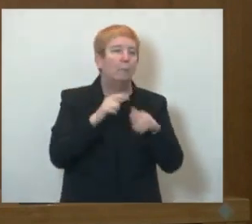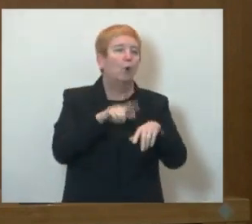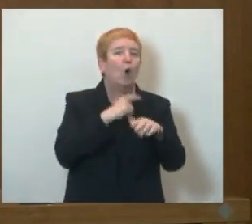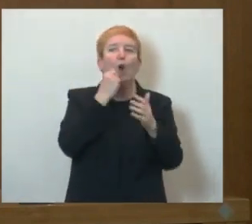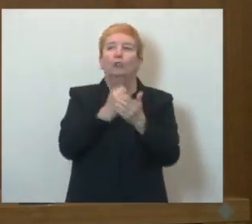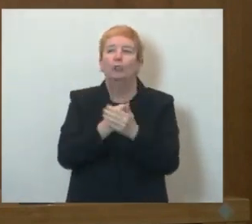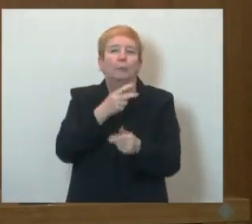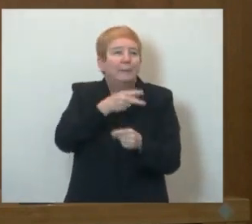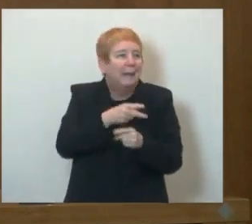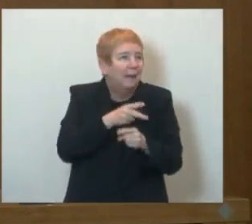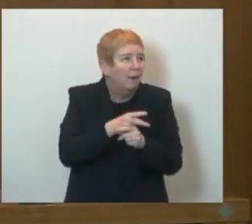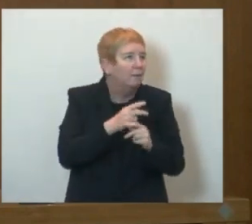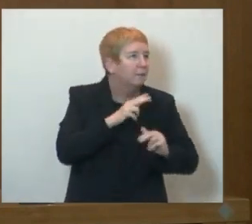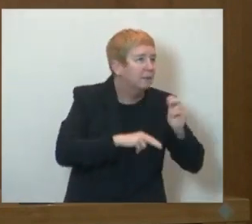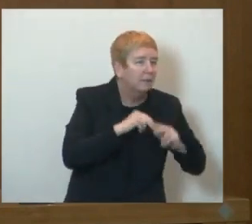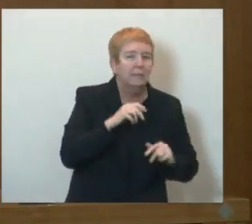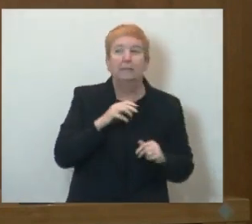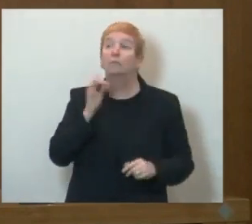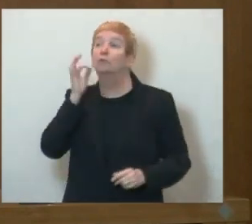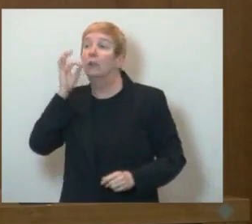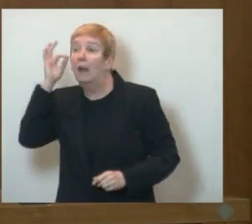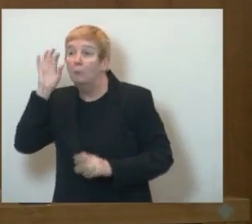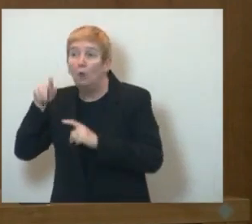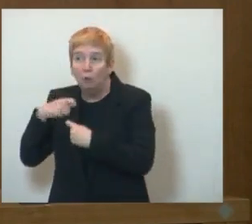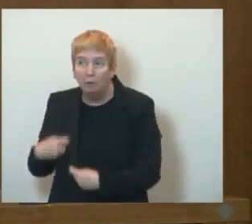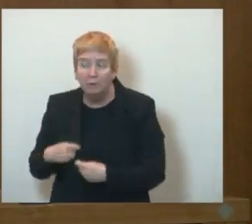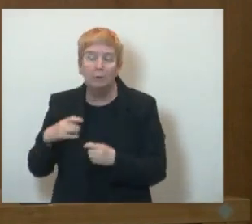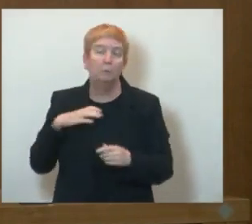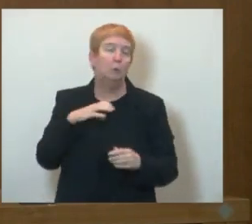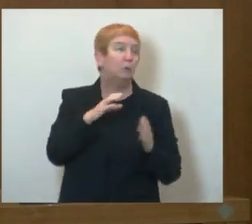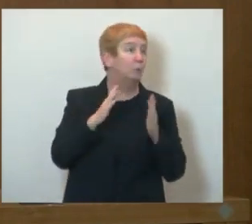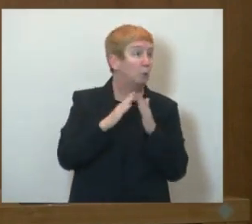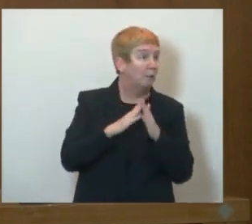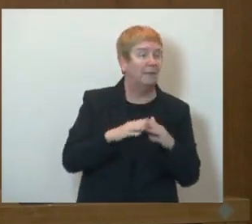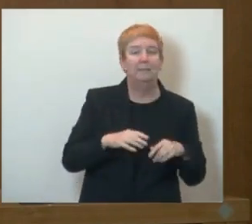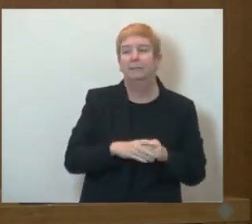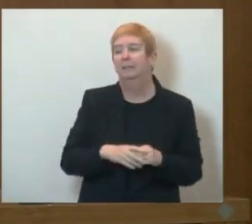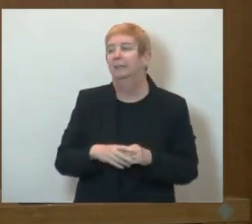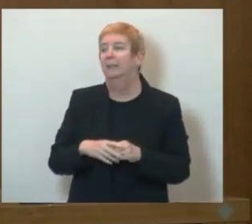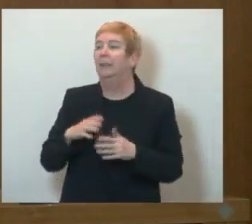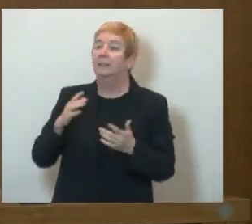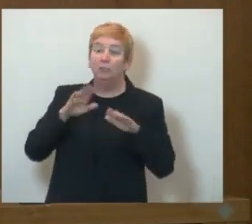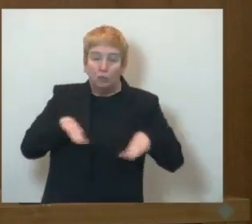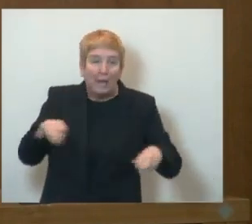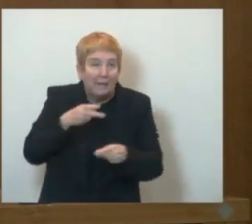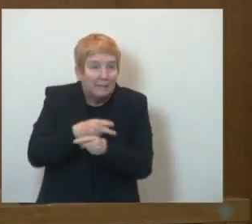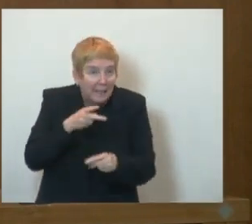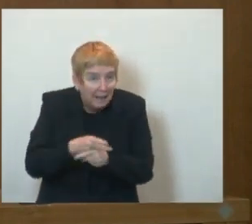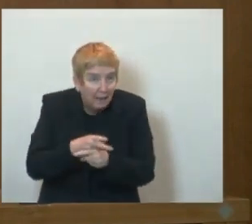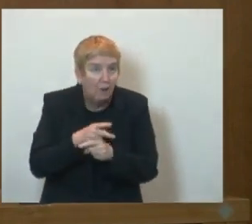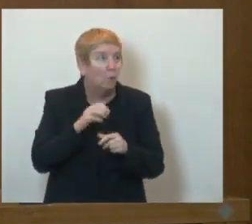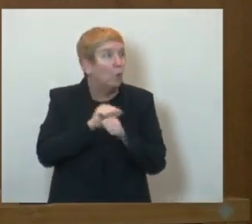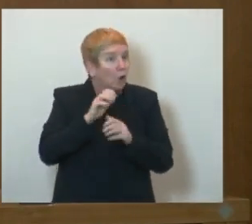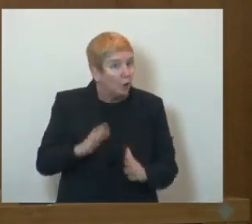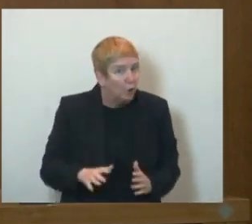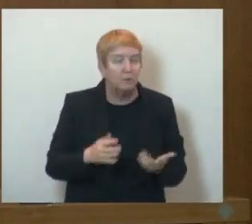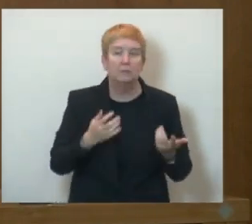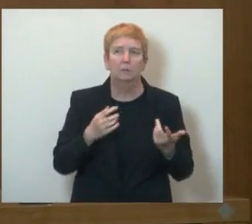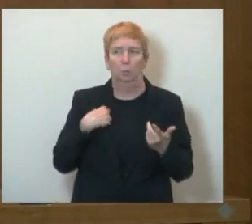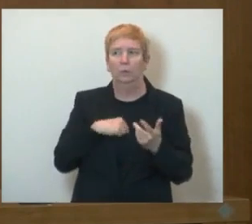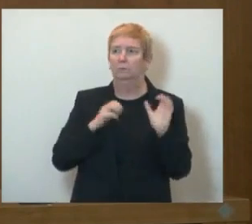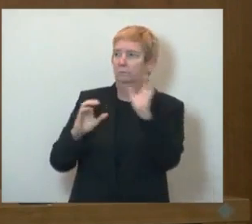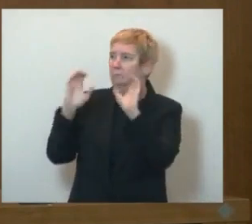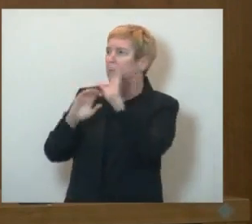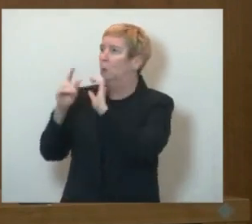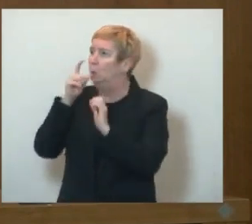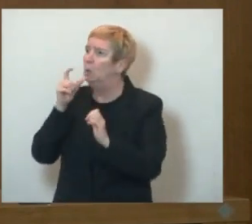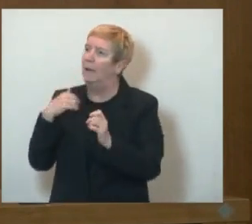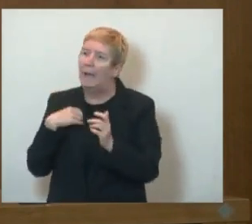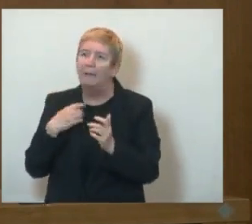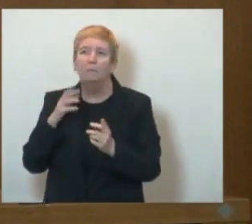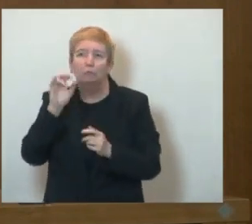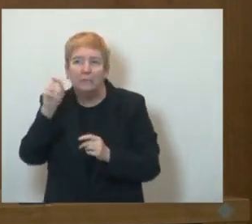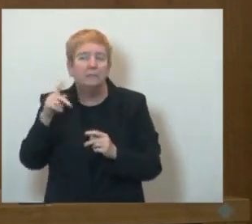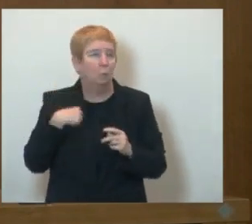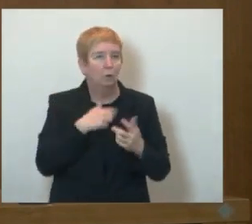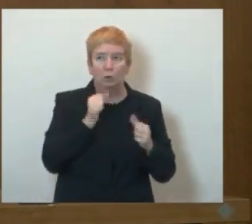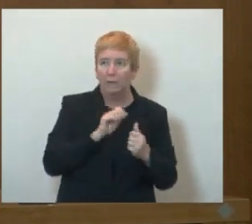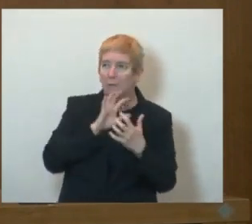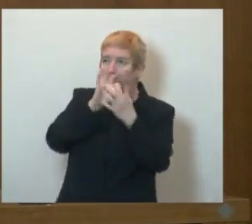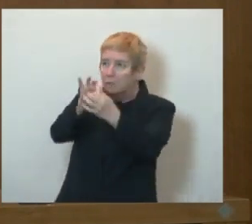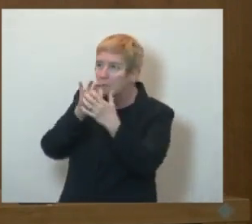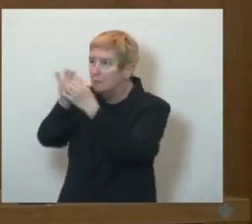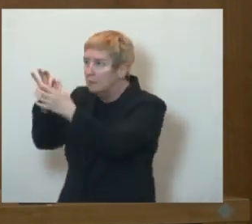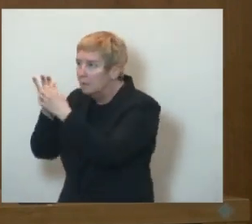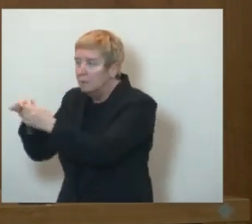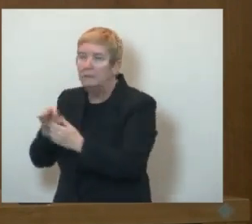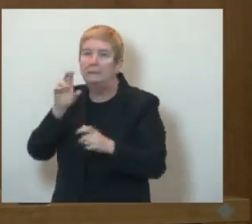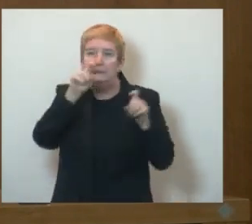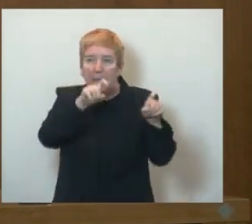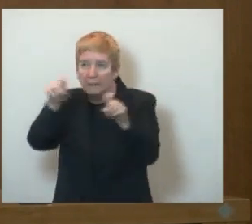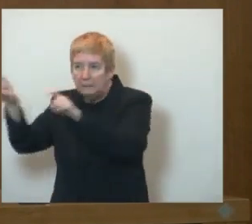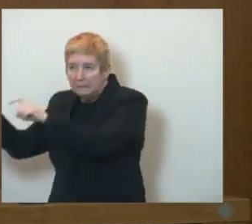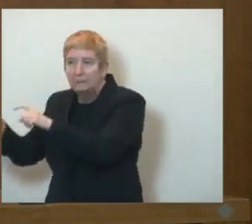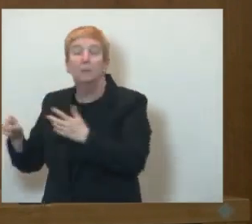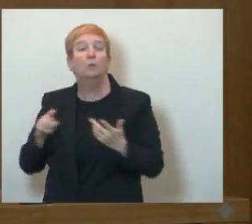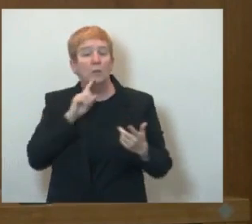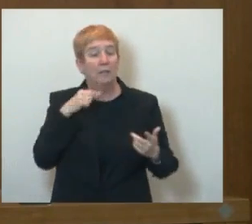WE ARE TARGETING SPECIAL POPULATIONS AS I TALKED ABOUT LAST WEEK PARTICULARLY LONG TERM CARE FACILITIES TRIBAL COMMUNITIES ESSENTIAL WORKERS CHILD CARE WORKERS AND SOME